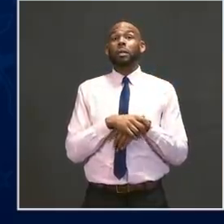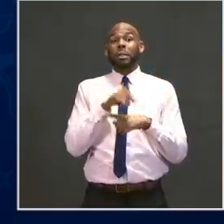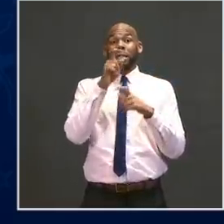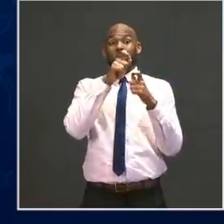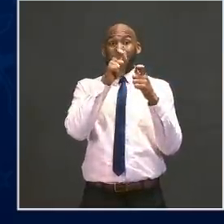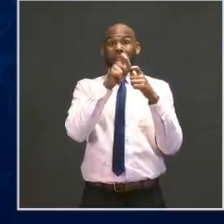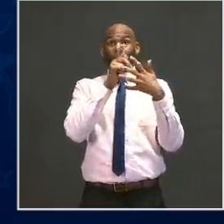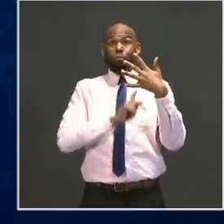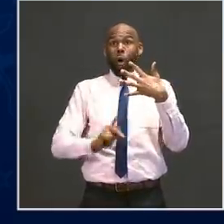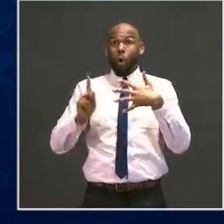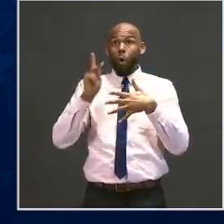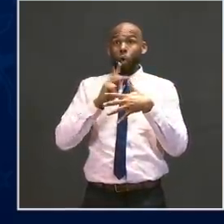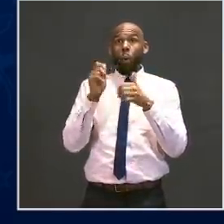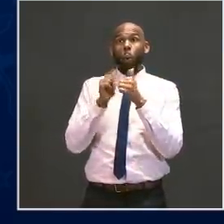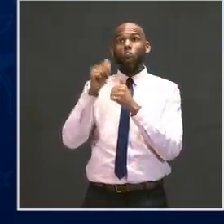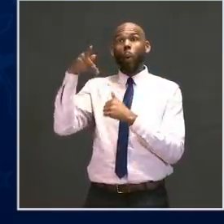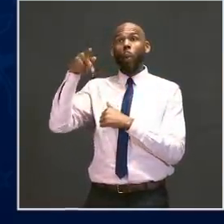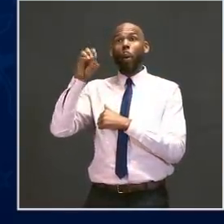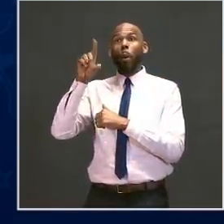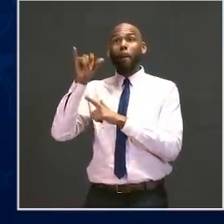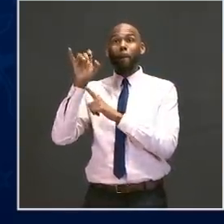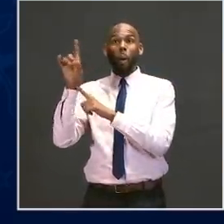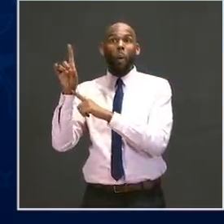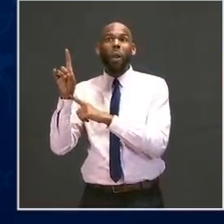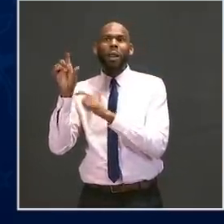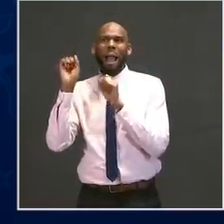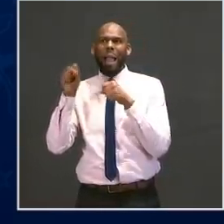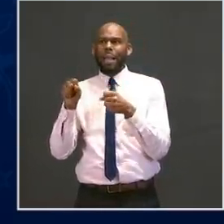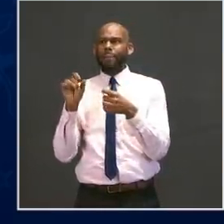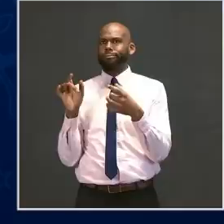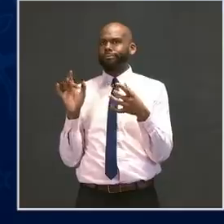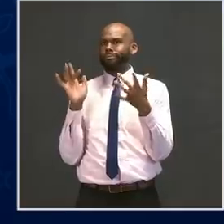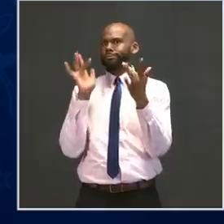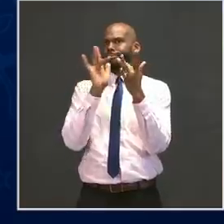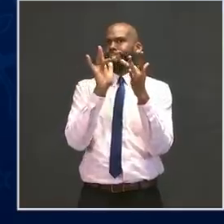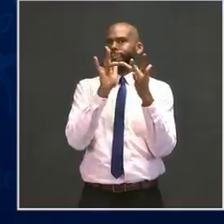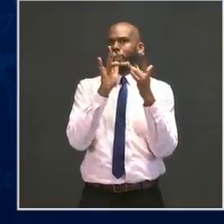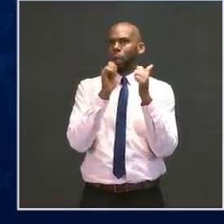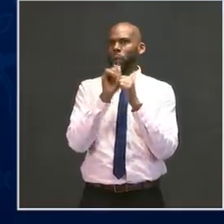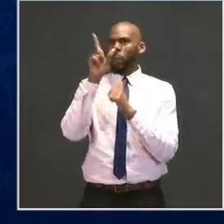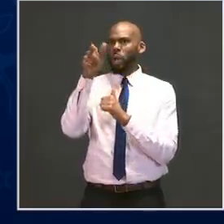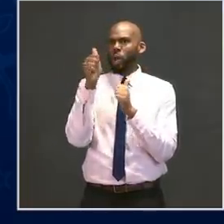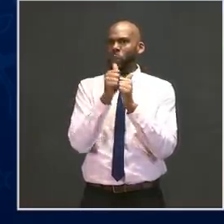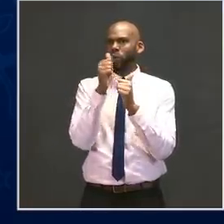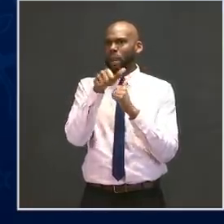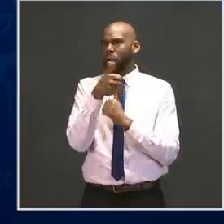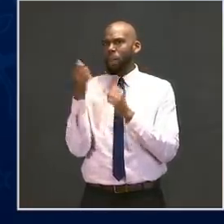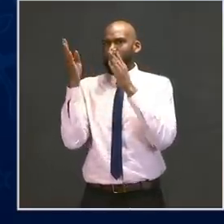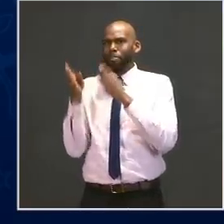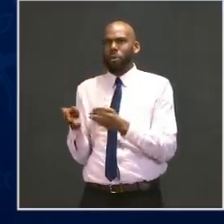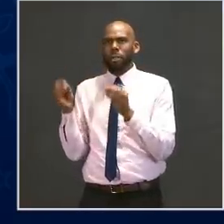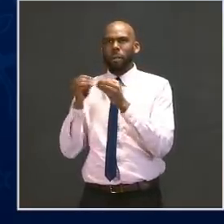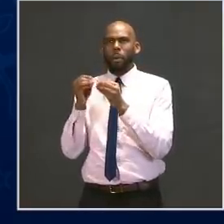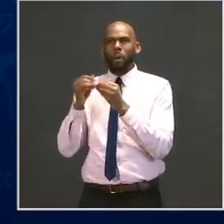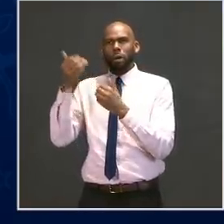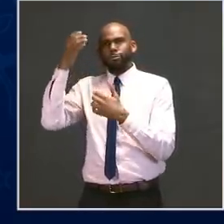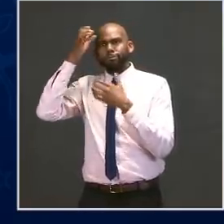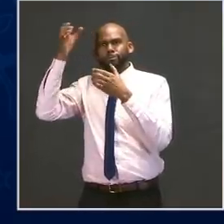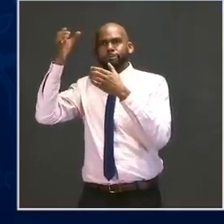to our relationship with Poland, I'm happy to connect you with someone more directly to discuss that. Go ahead, in the back. The Press: Yes, there's been a lot of concerns